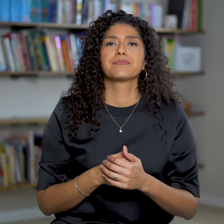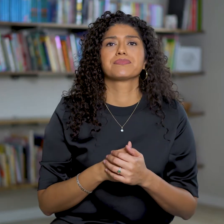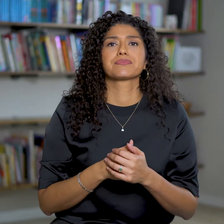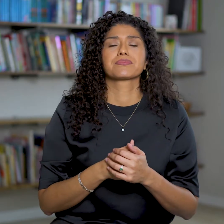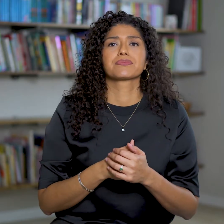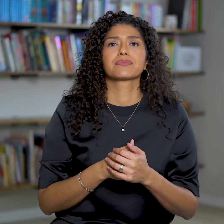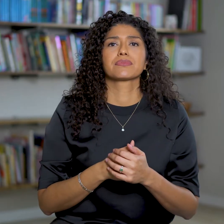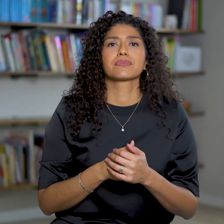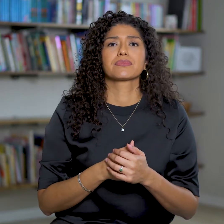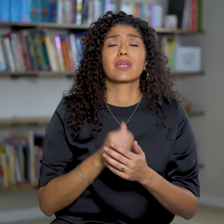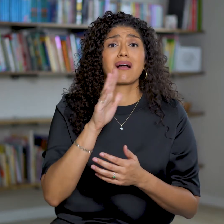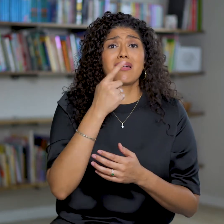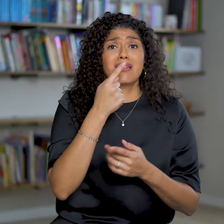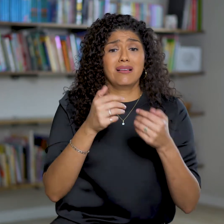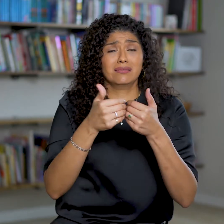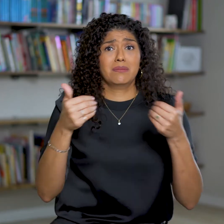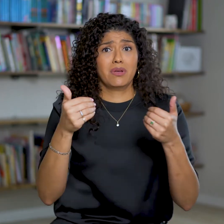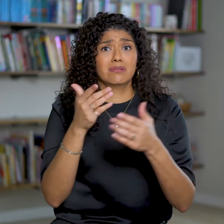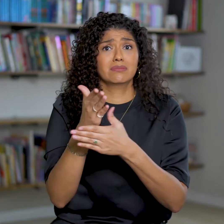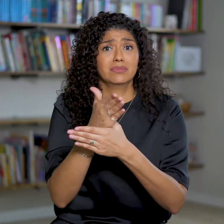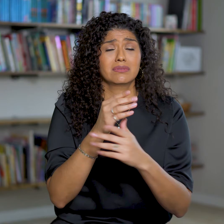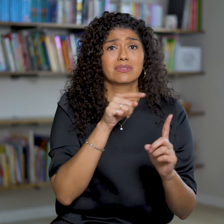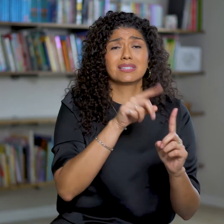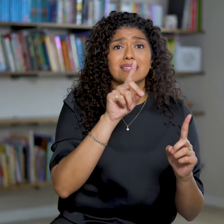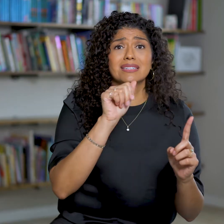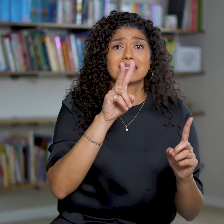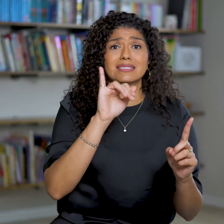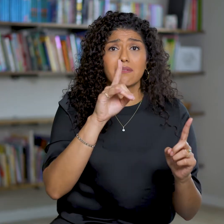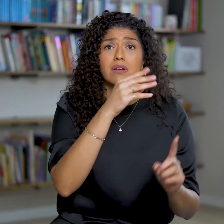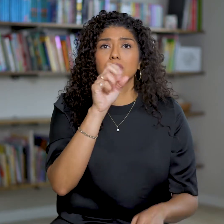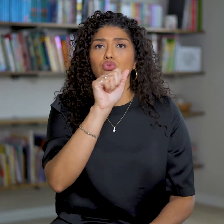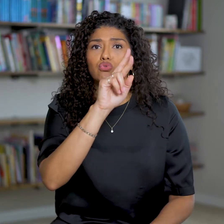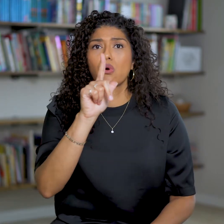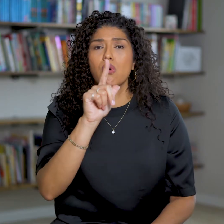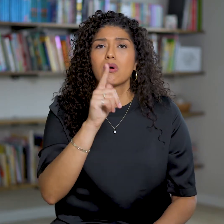And the rift between David and Saul